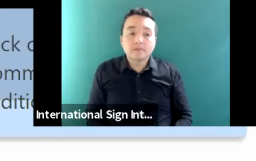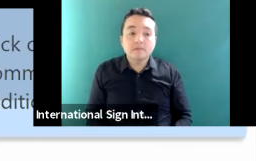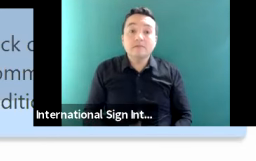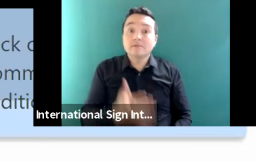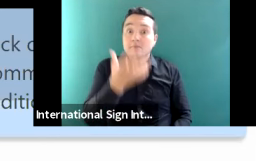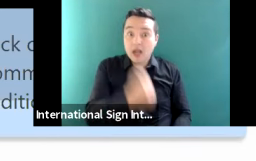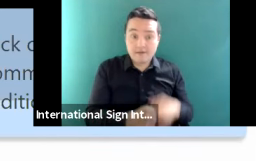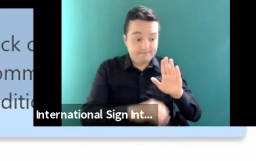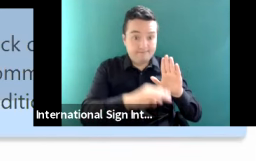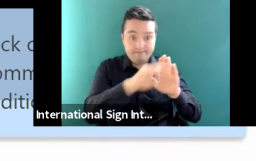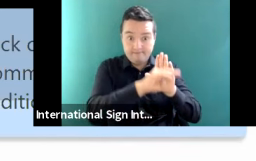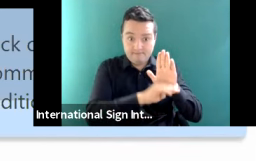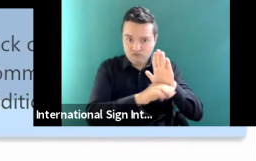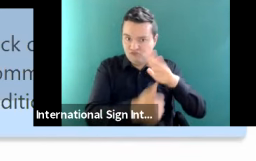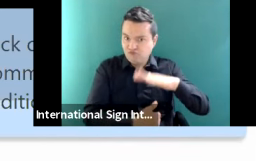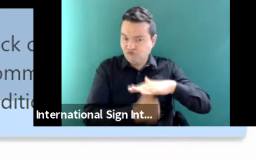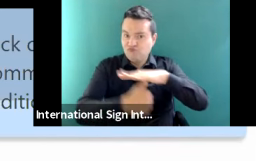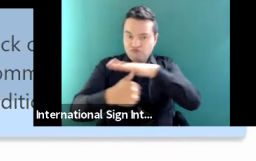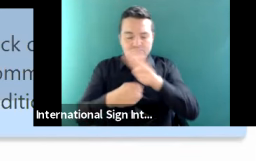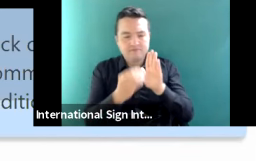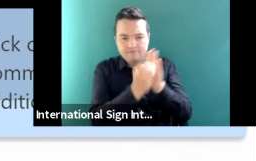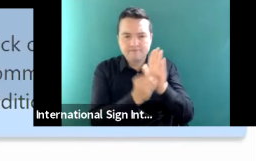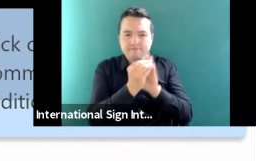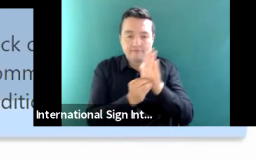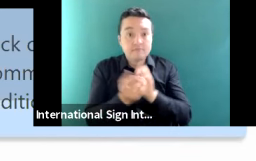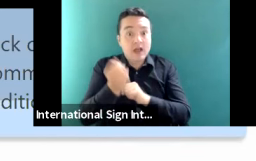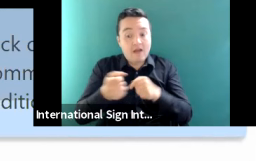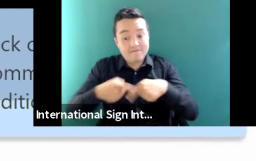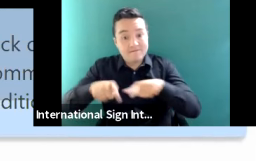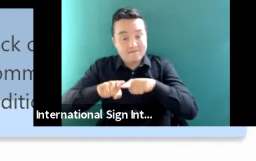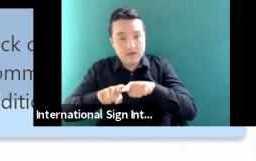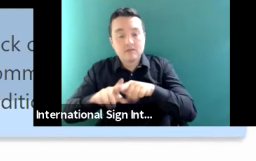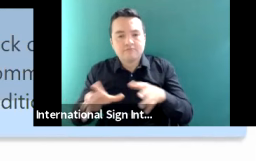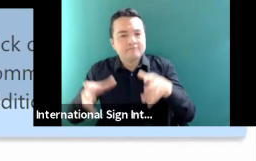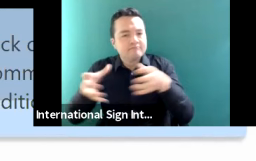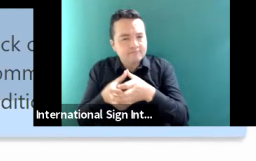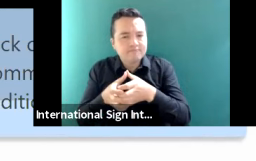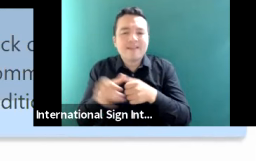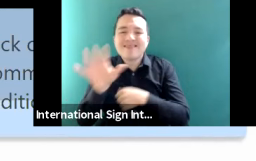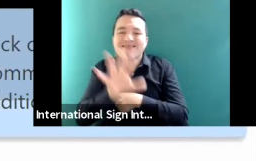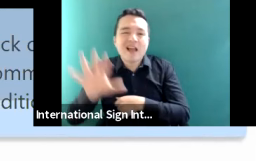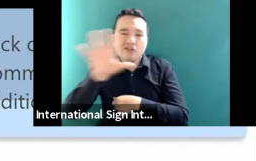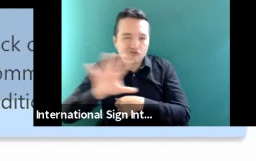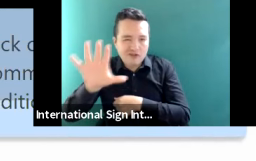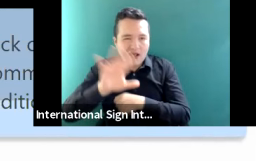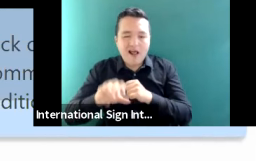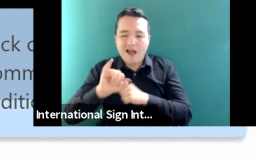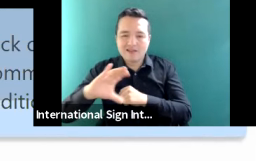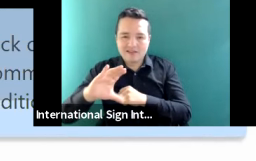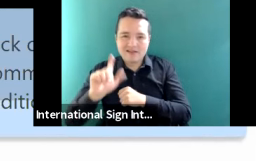we have 15 organizations focusing on the life of people with disabilities.